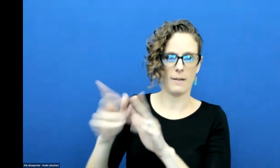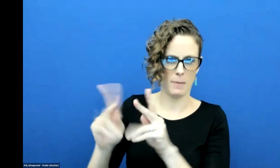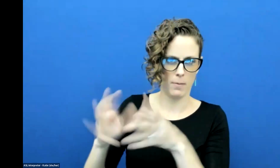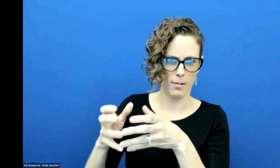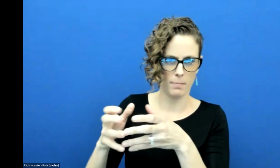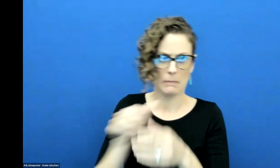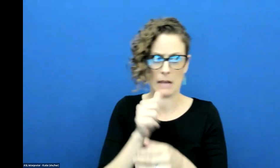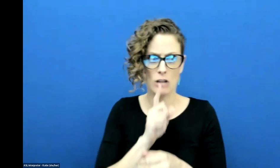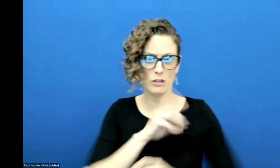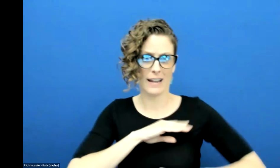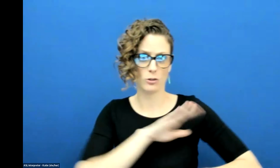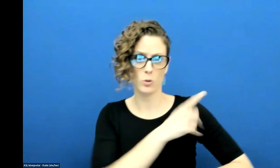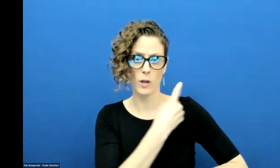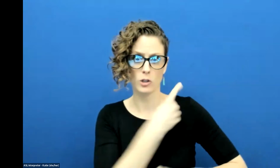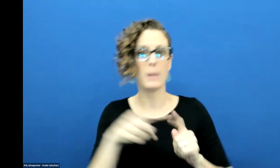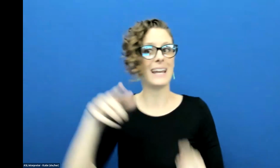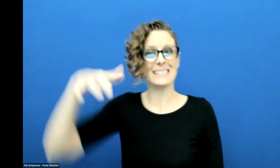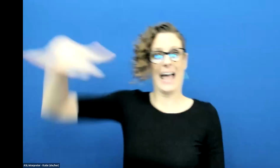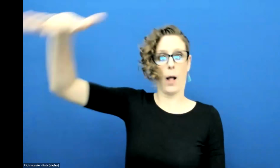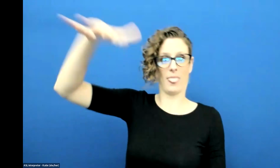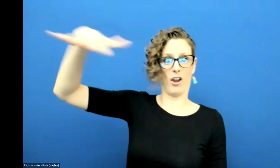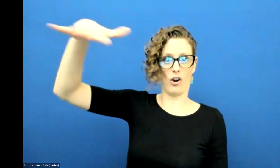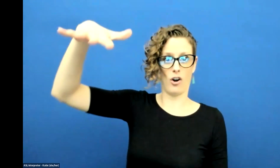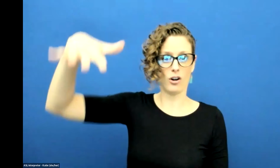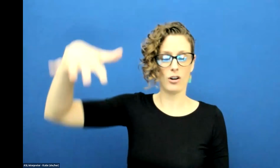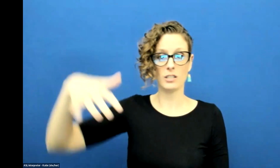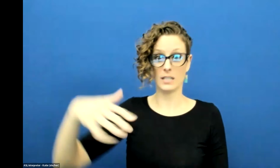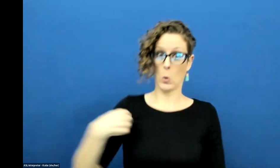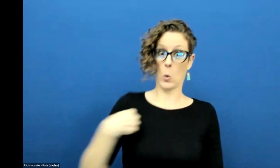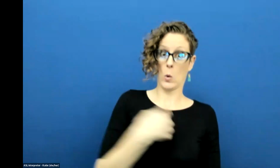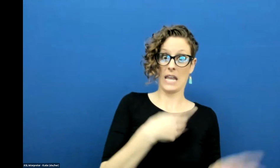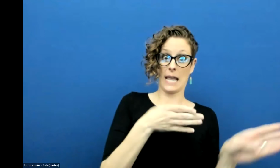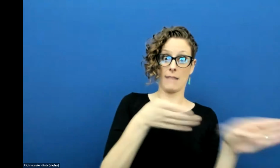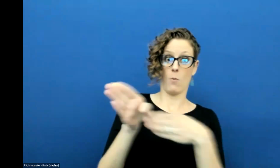and sometimes it's just a matter of Somebody Like Us pointing you to where somebody you